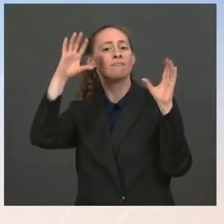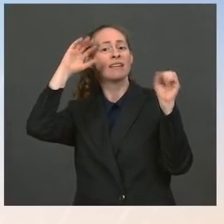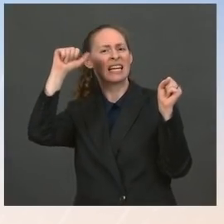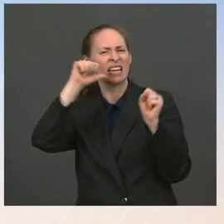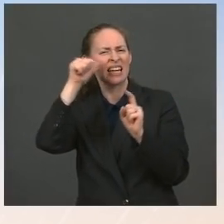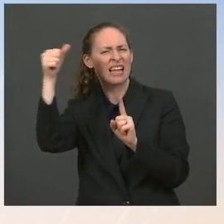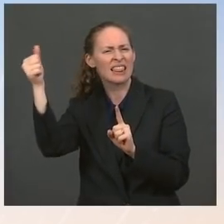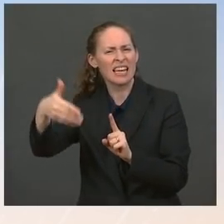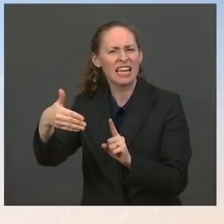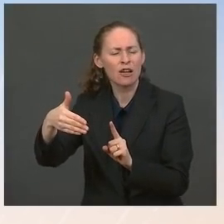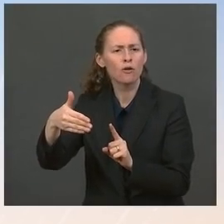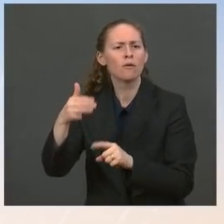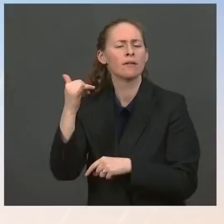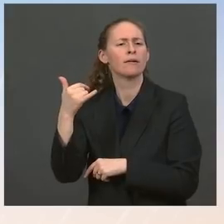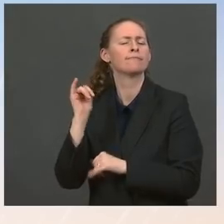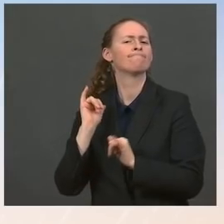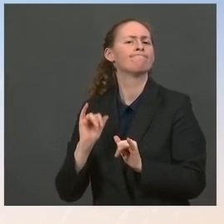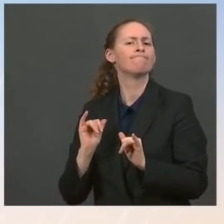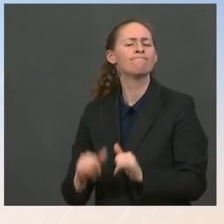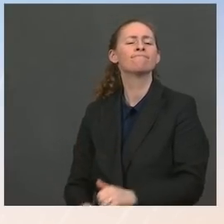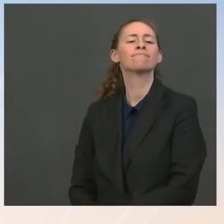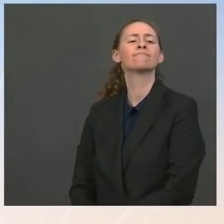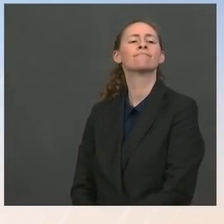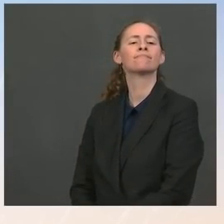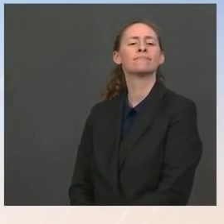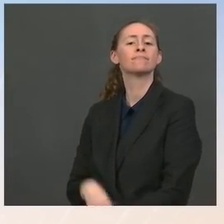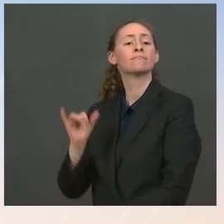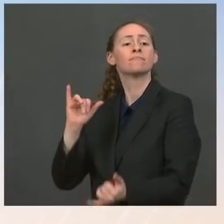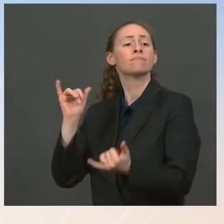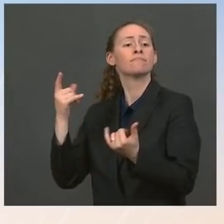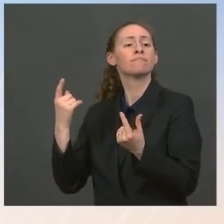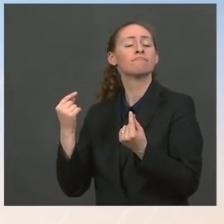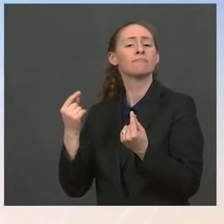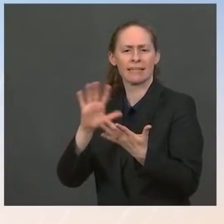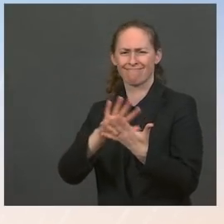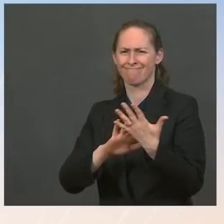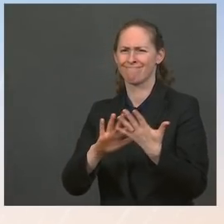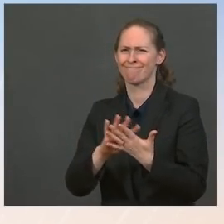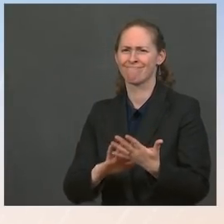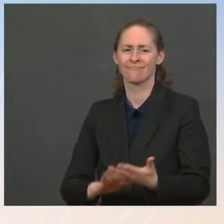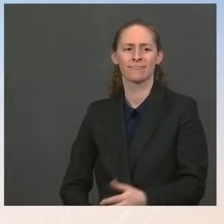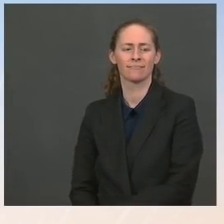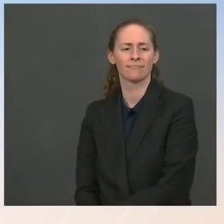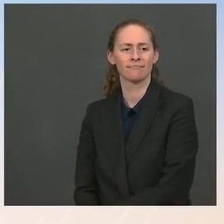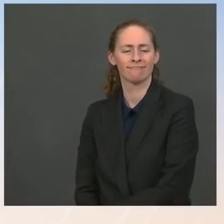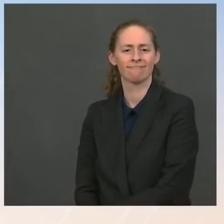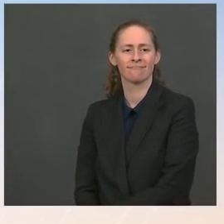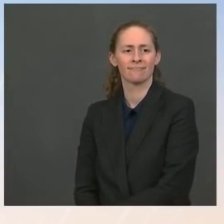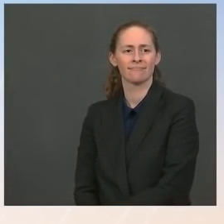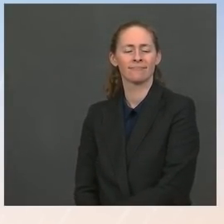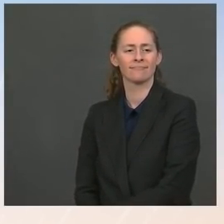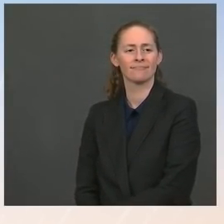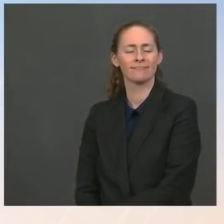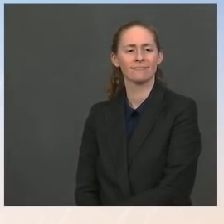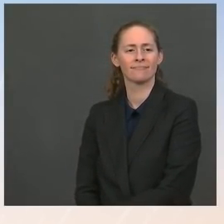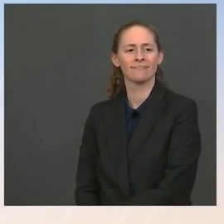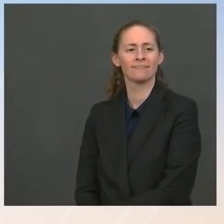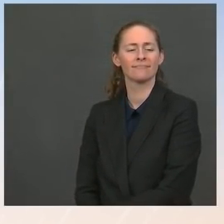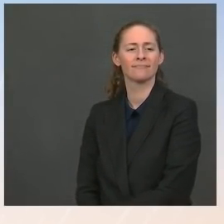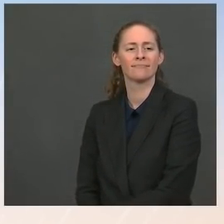or a meeting or whatever between President Biden and President Putin. There was a pull-aside between President Biden and Foreign Minister Lavrov in Rome.